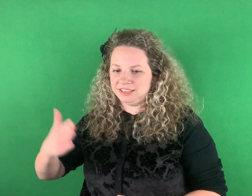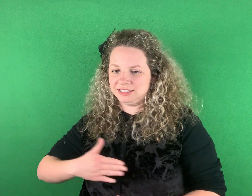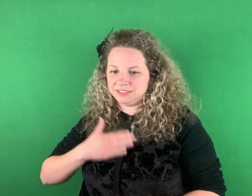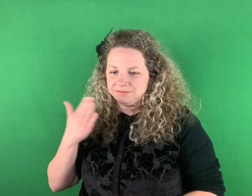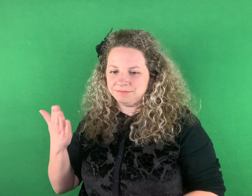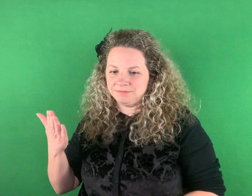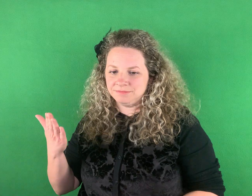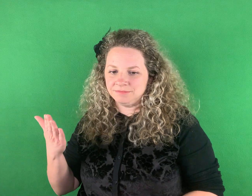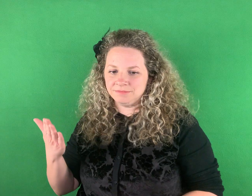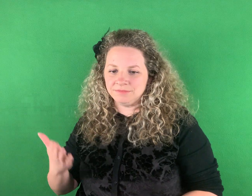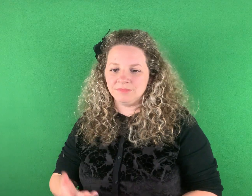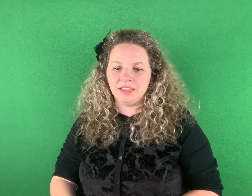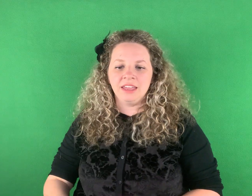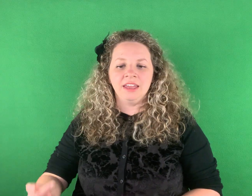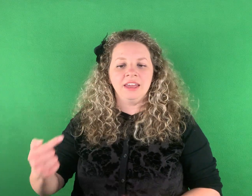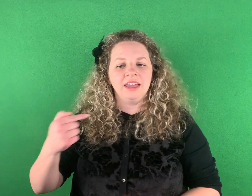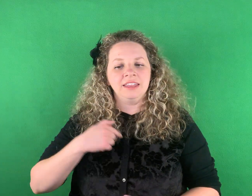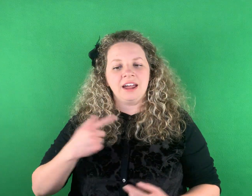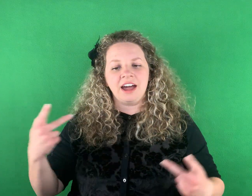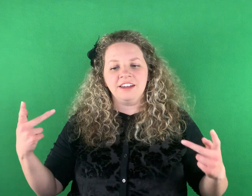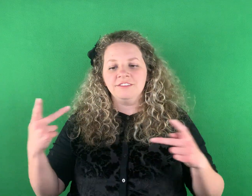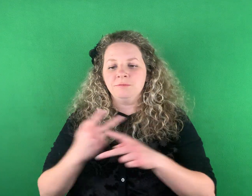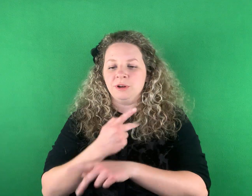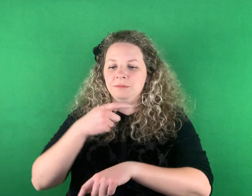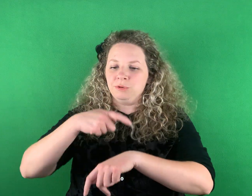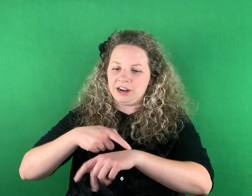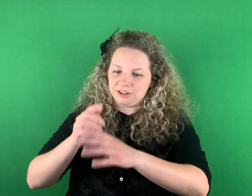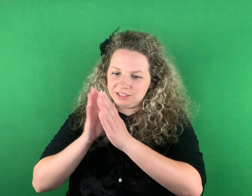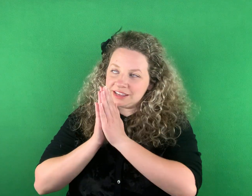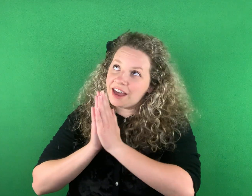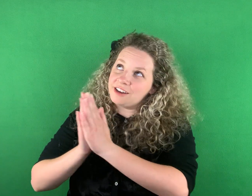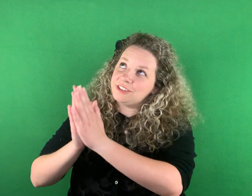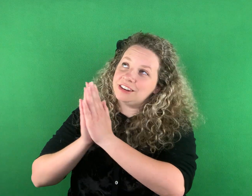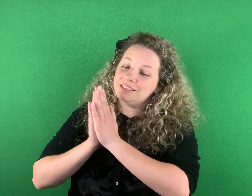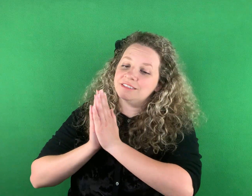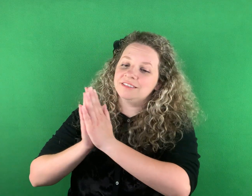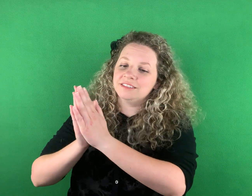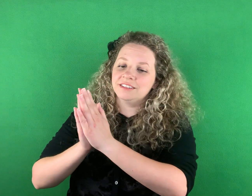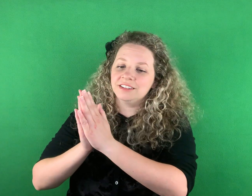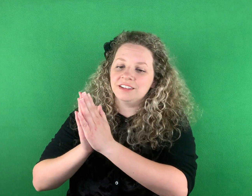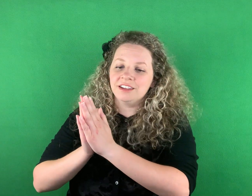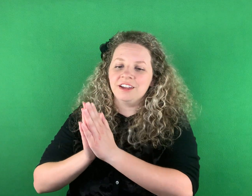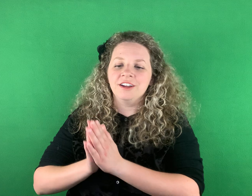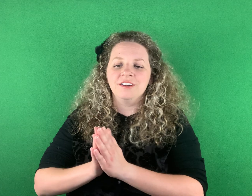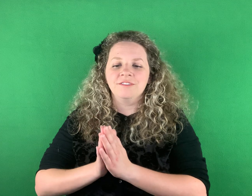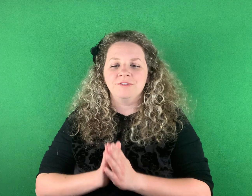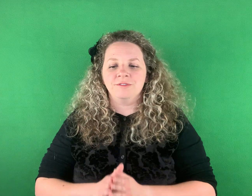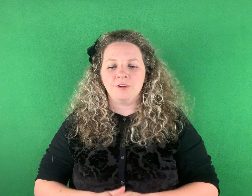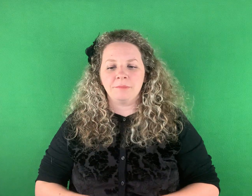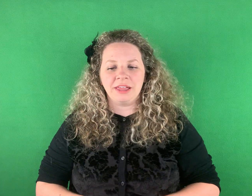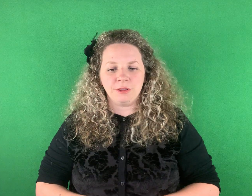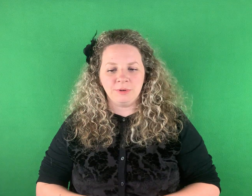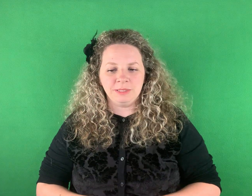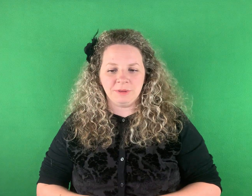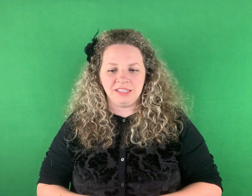and I’ve prayed prayers to heaven from my lowest place,